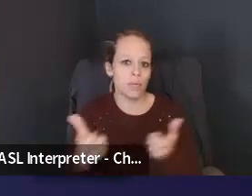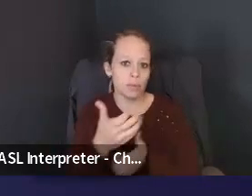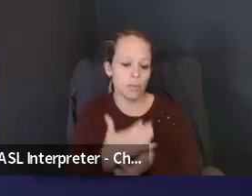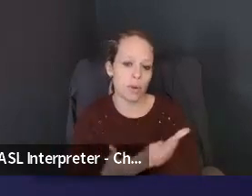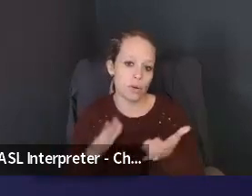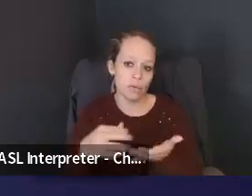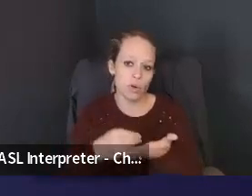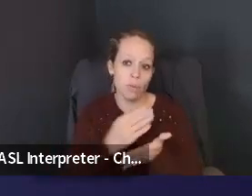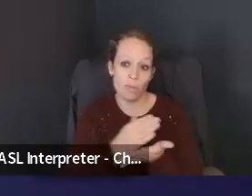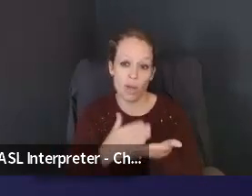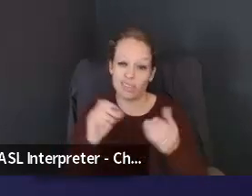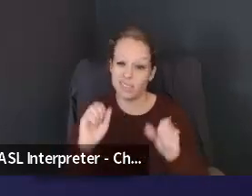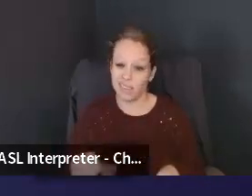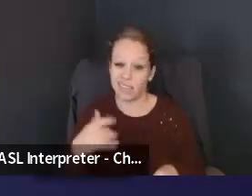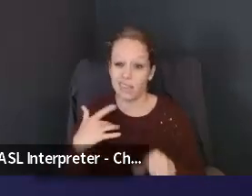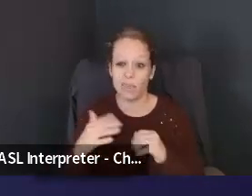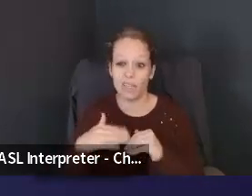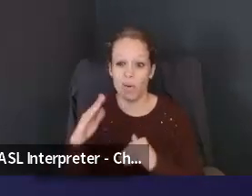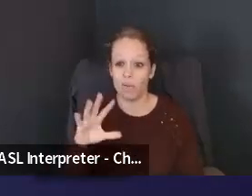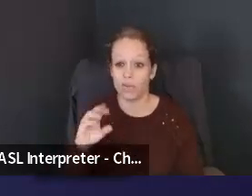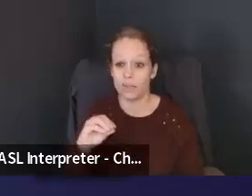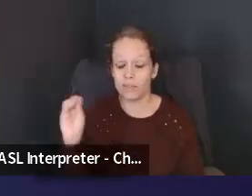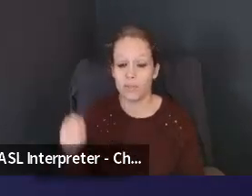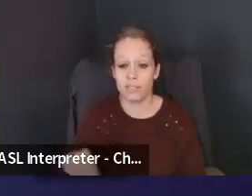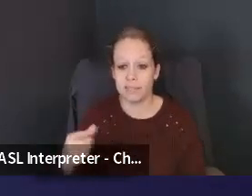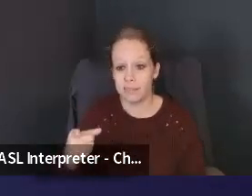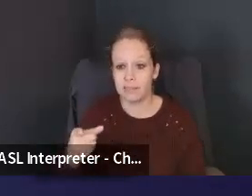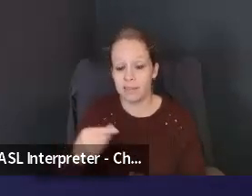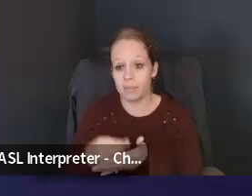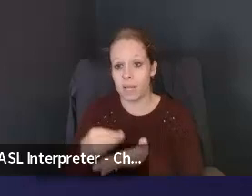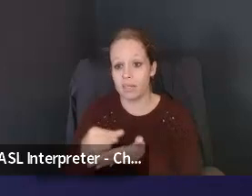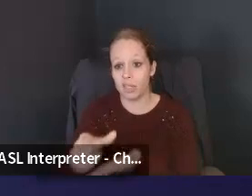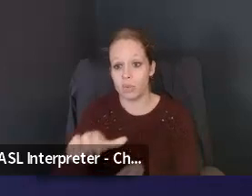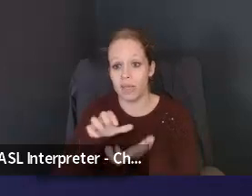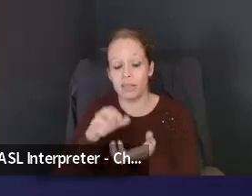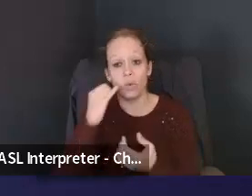be more than 50% of the money that you get. So, if you're doing a training project keep